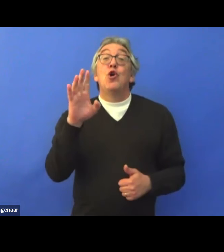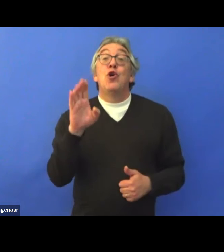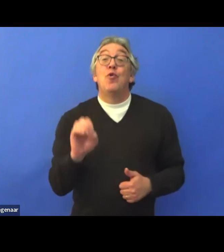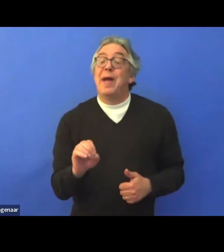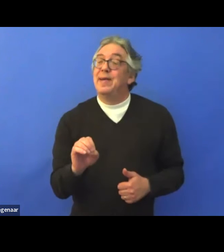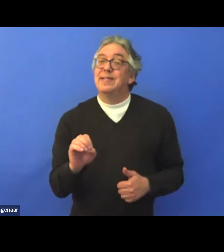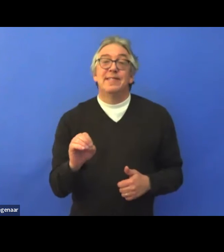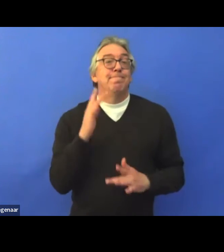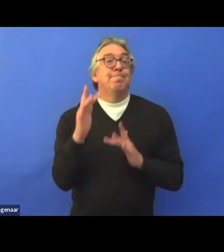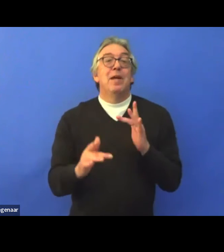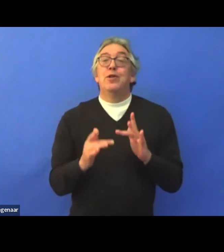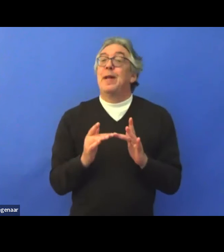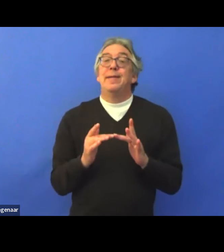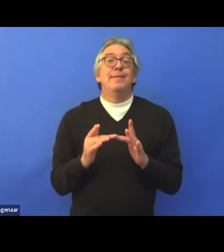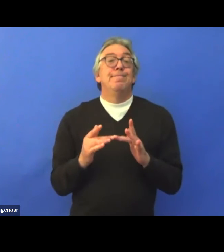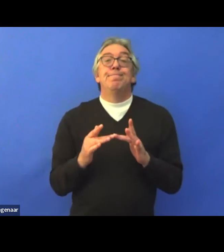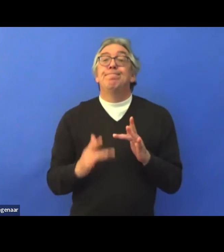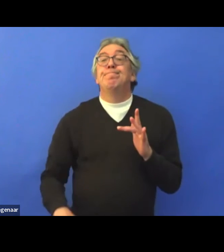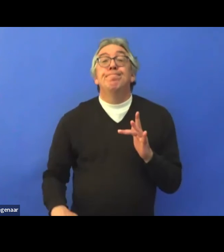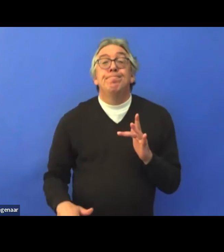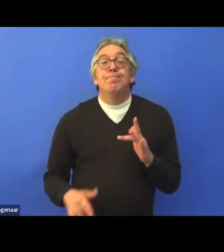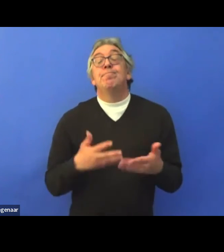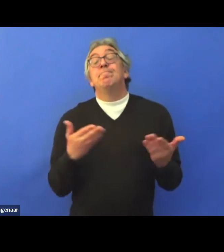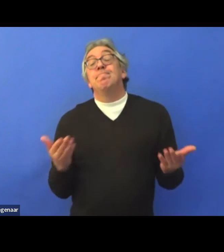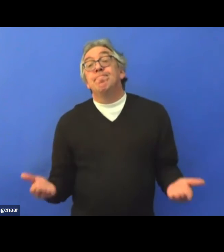So we'll push ahead and maybe get her back later.